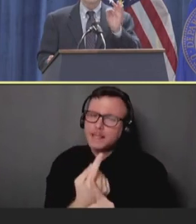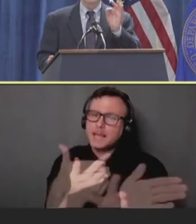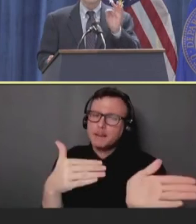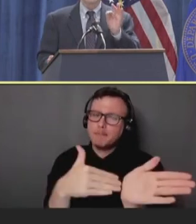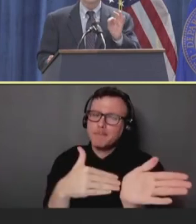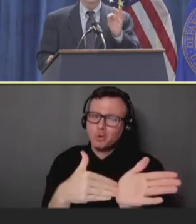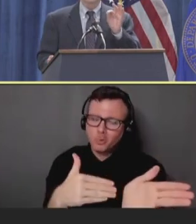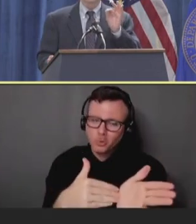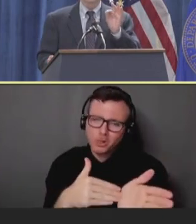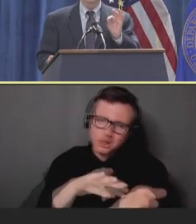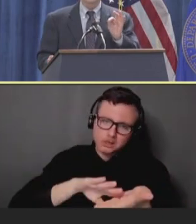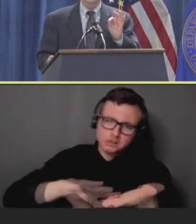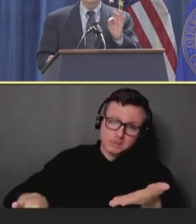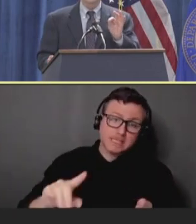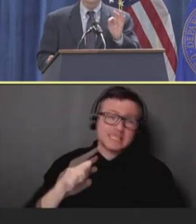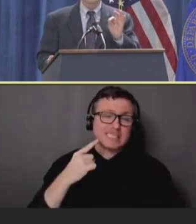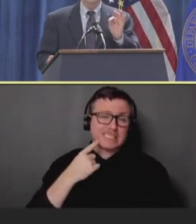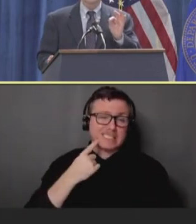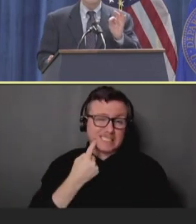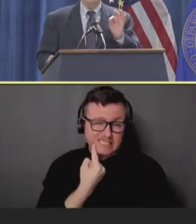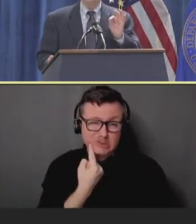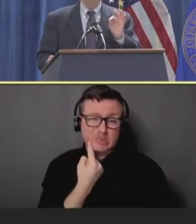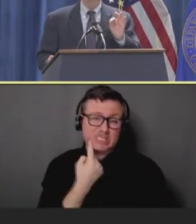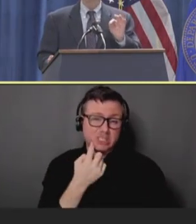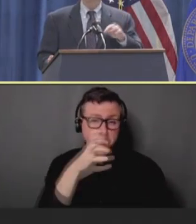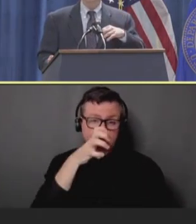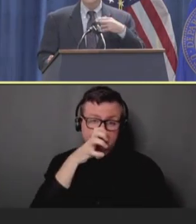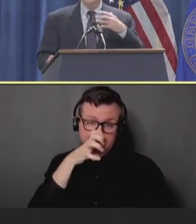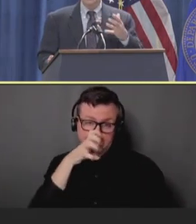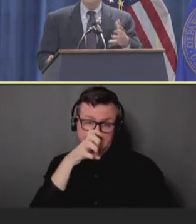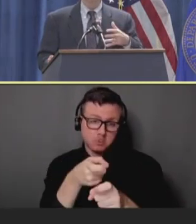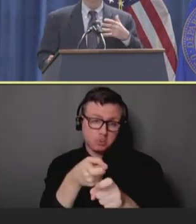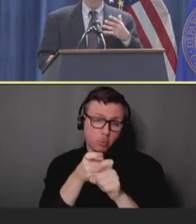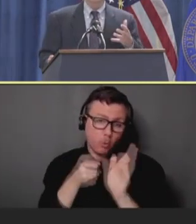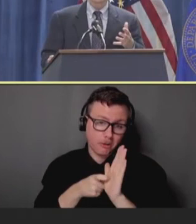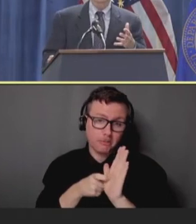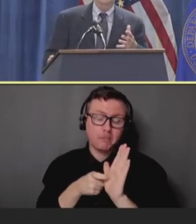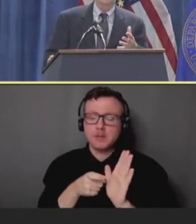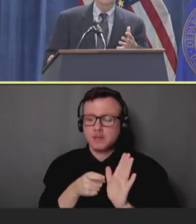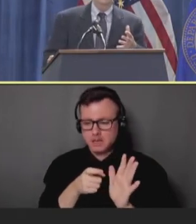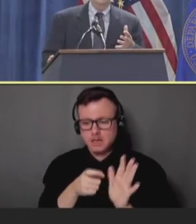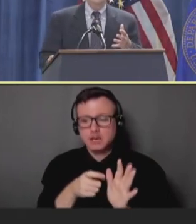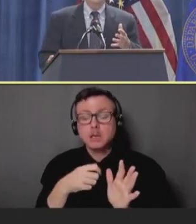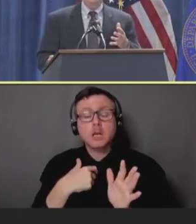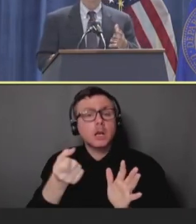be seriously tightened. And this was an enormous breakthrough.